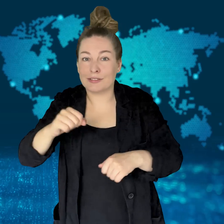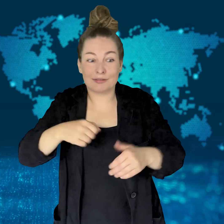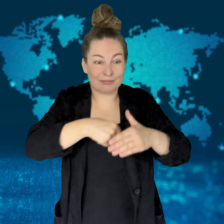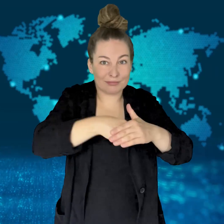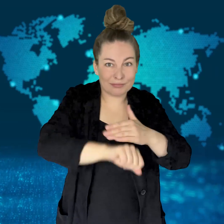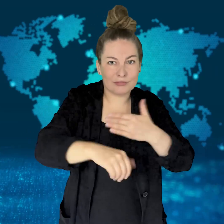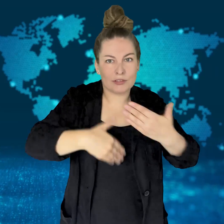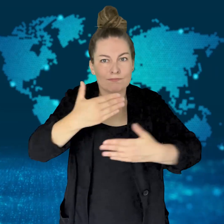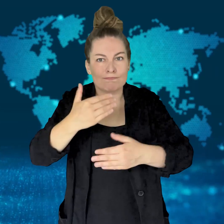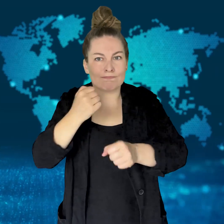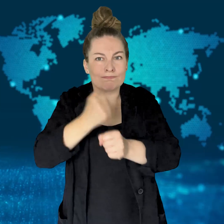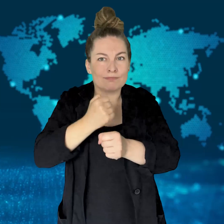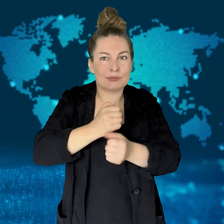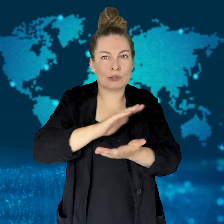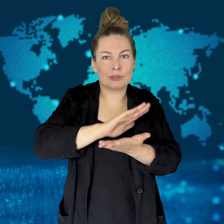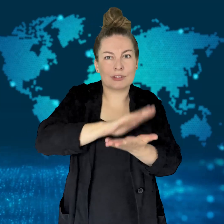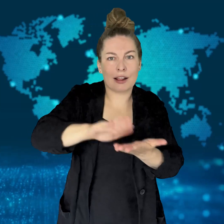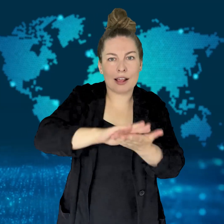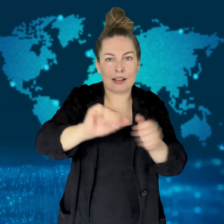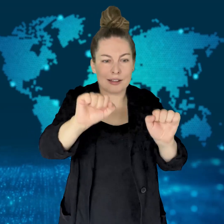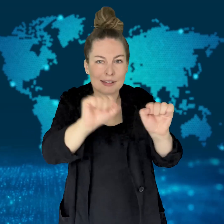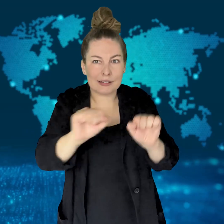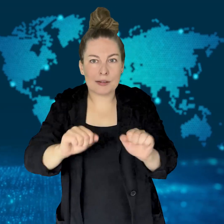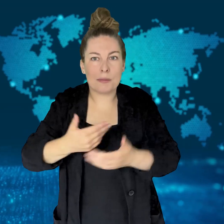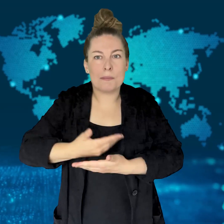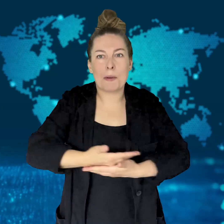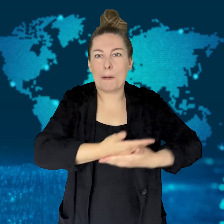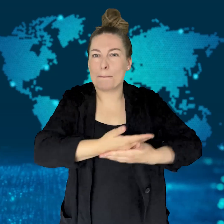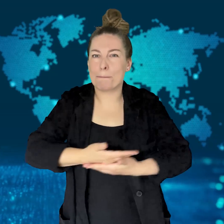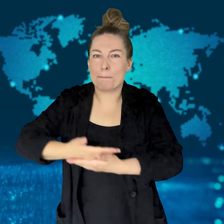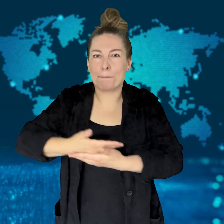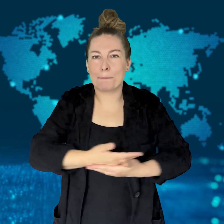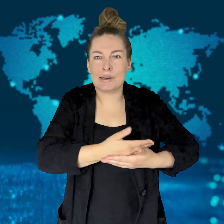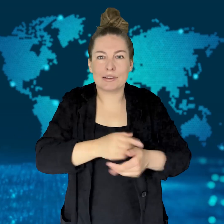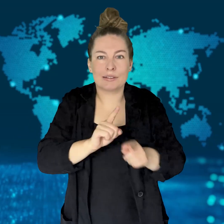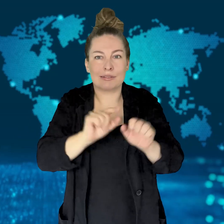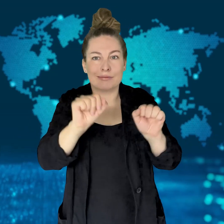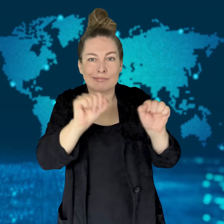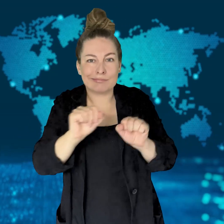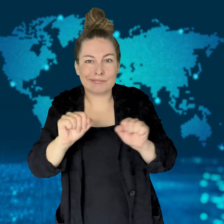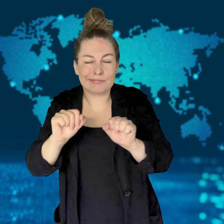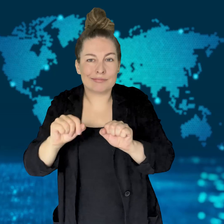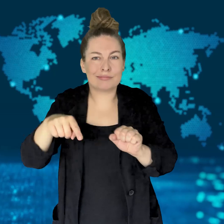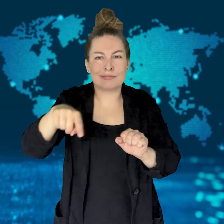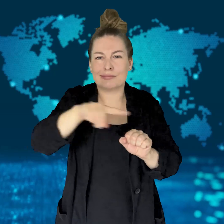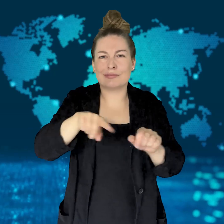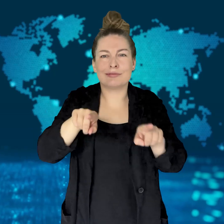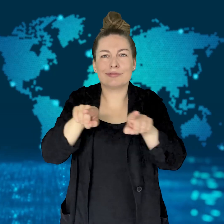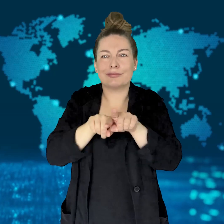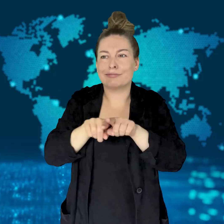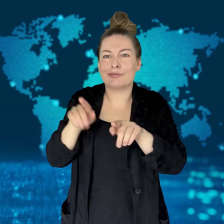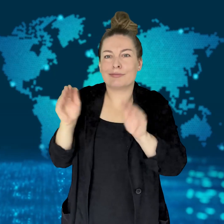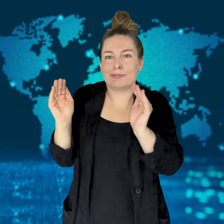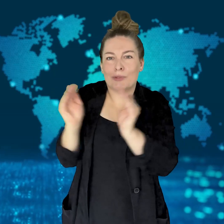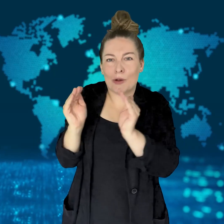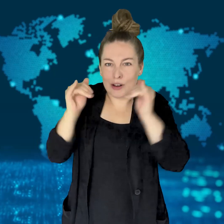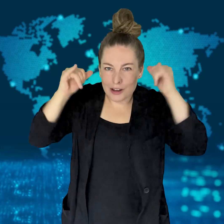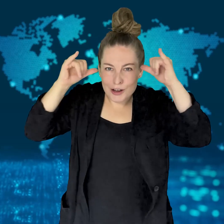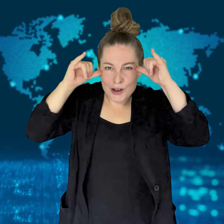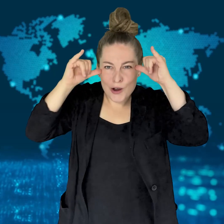Since the caretakers were not expecting the twin birth either,